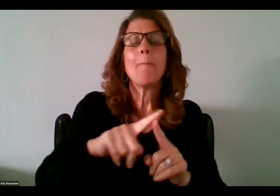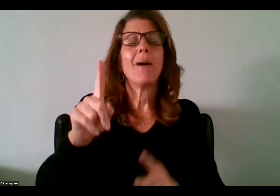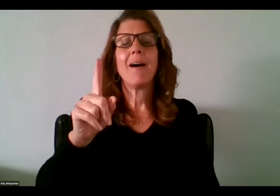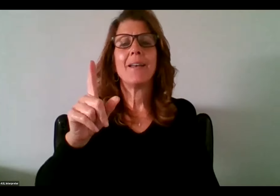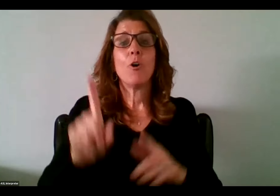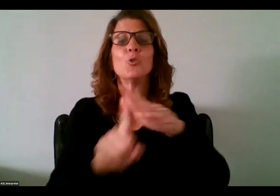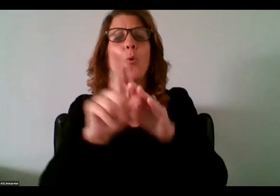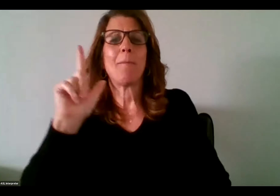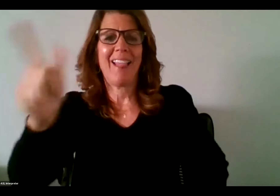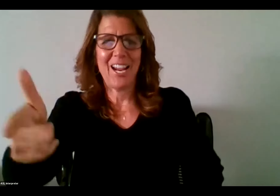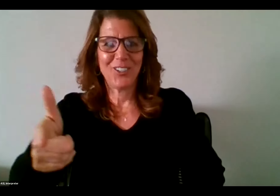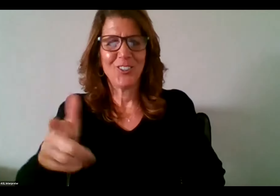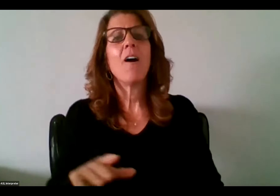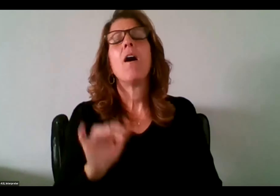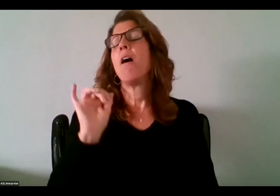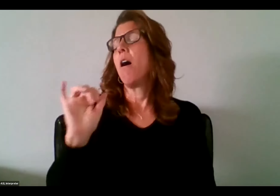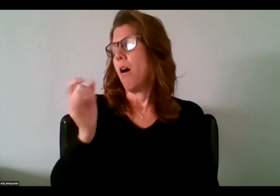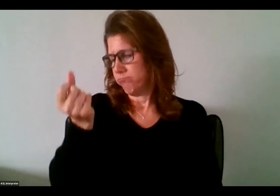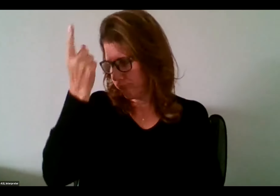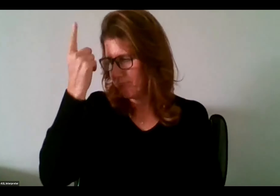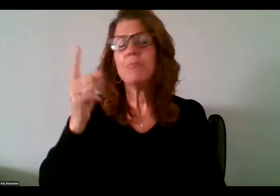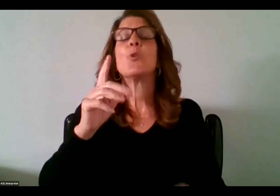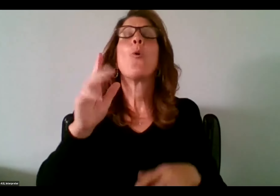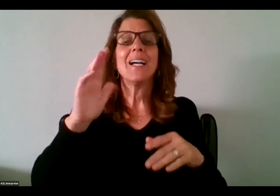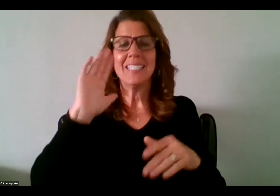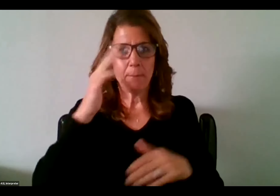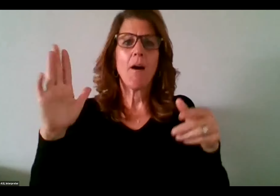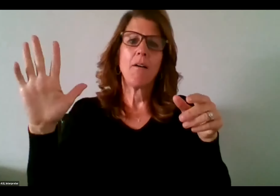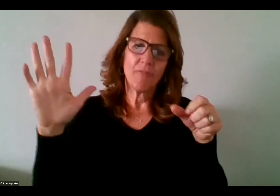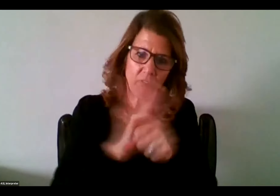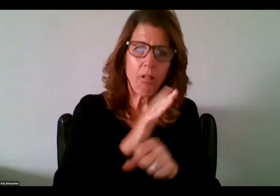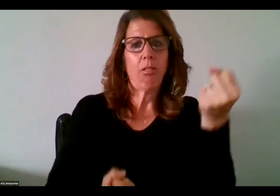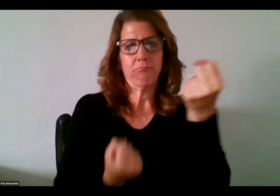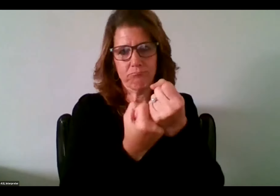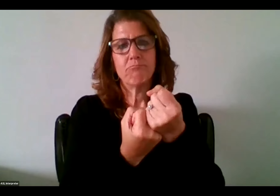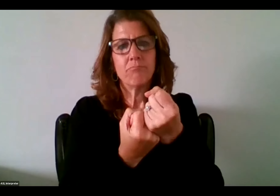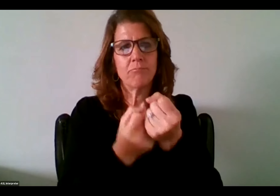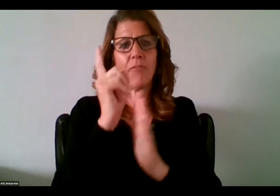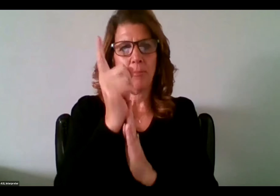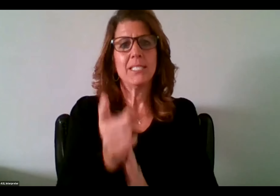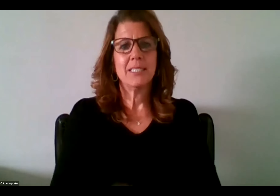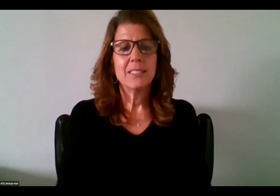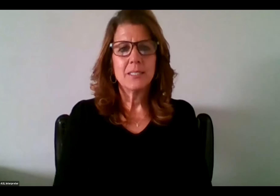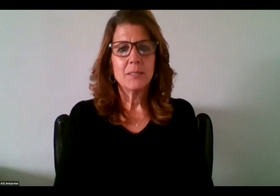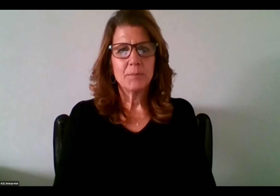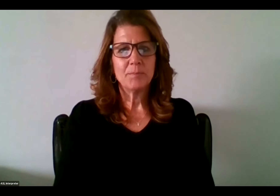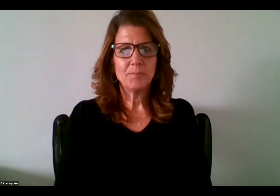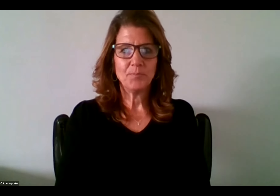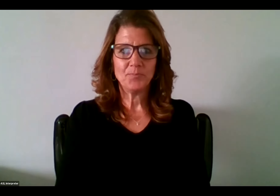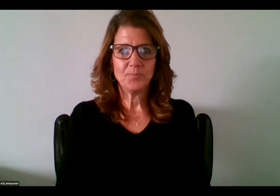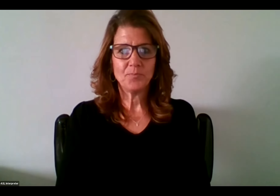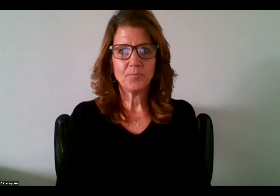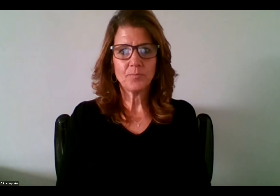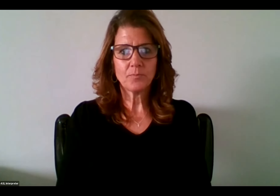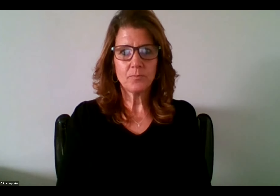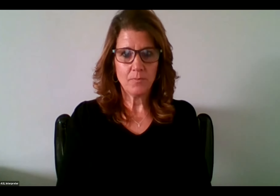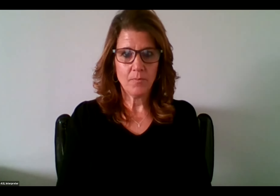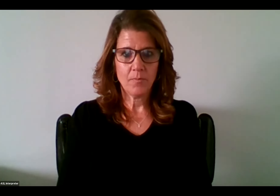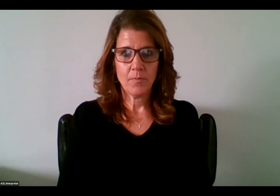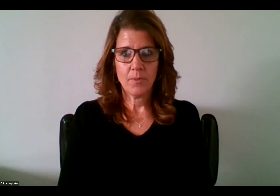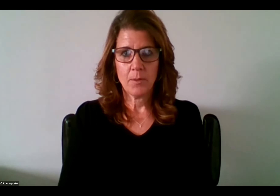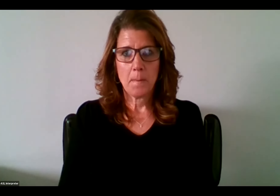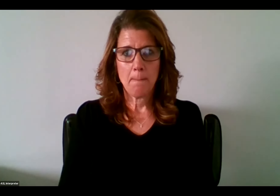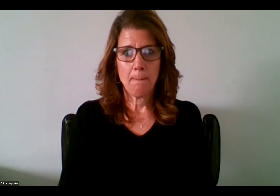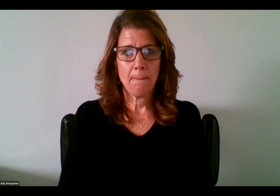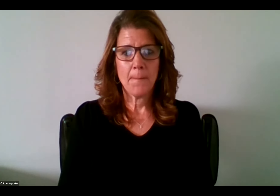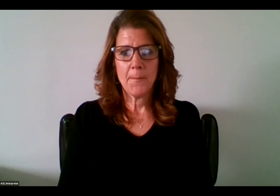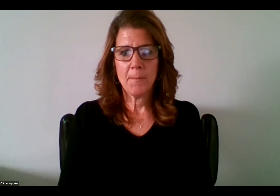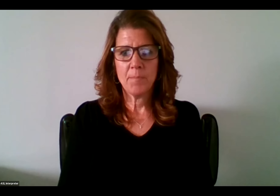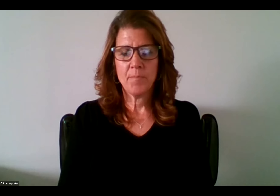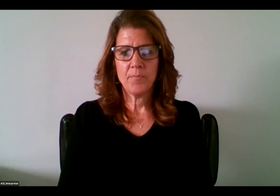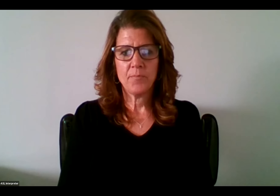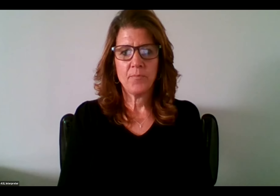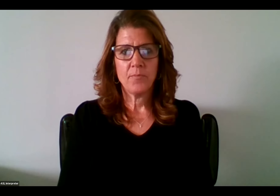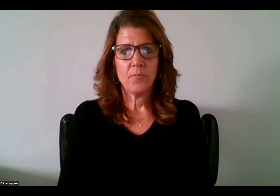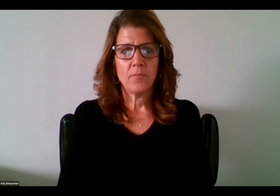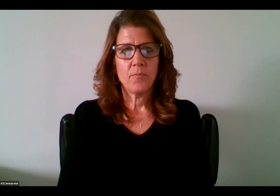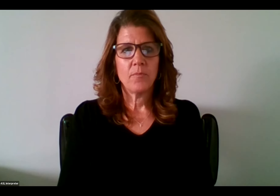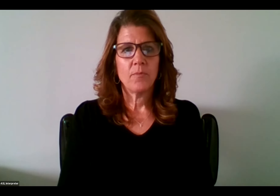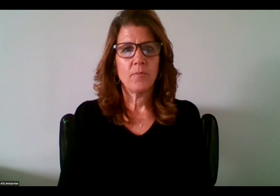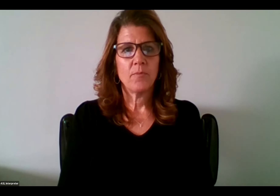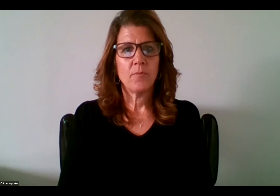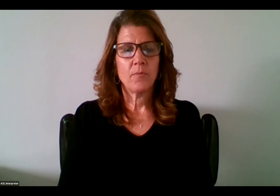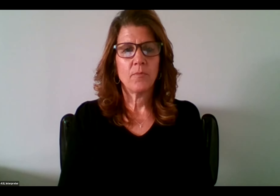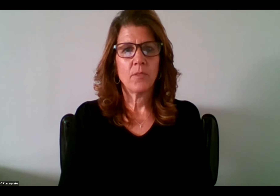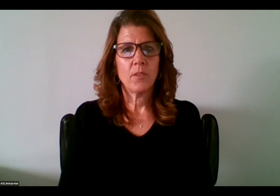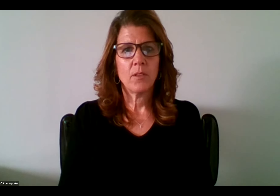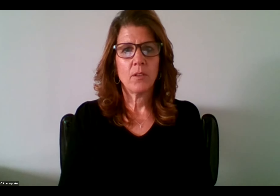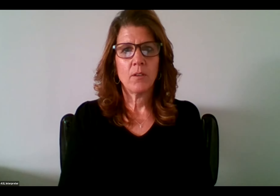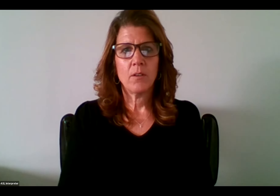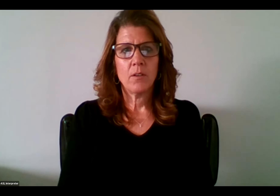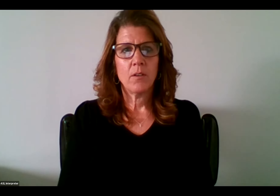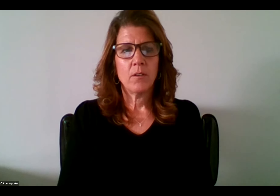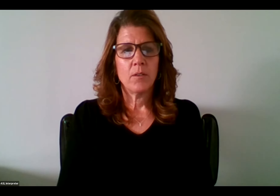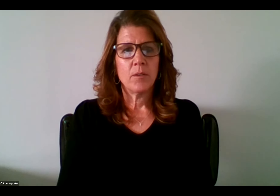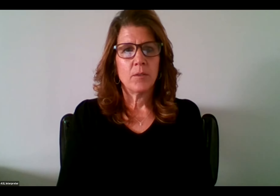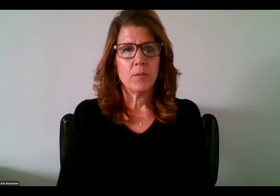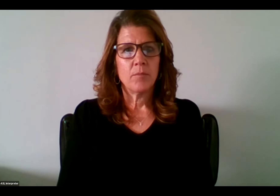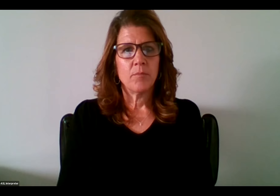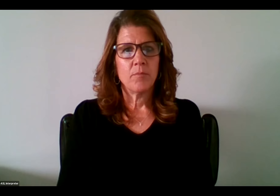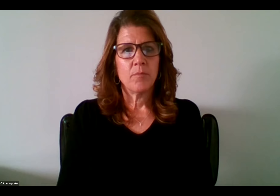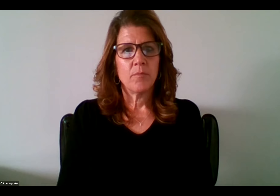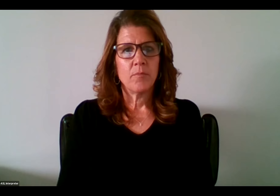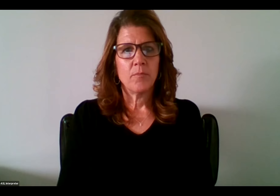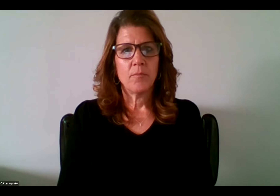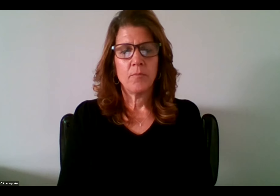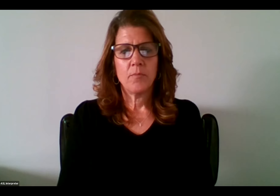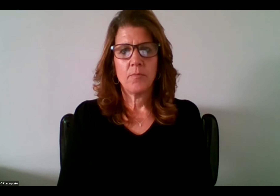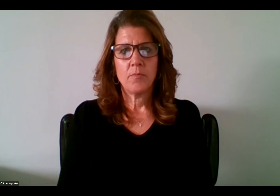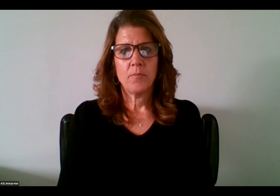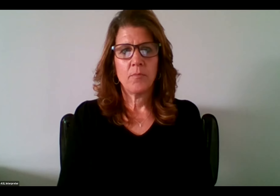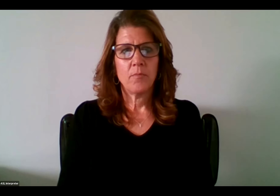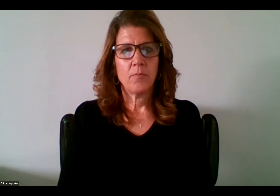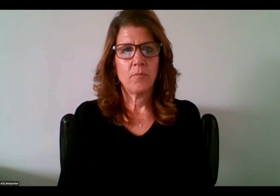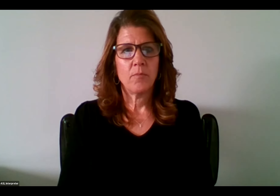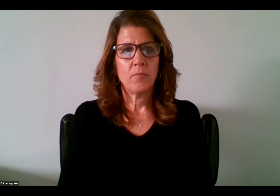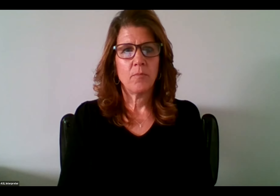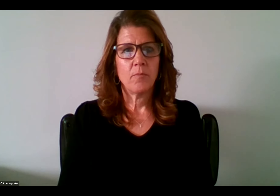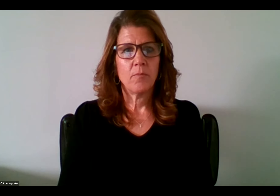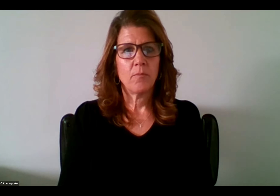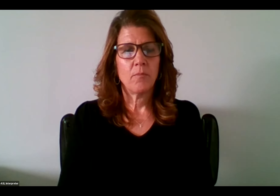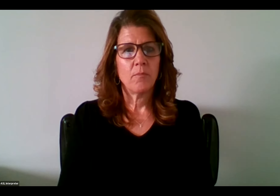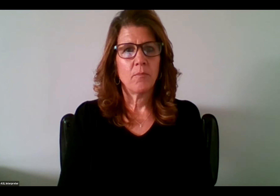Justin: My apologize so unanimous approval of the minutes. Is this all the voting we